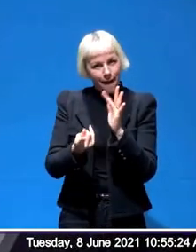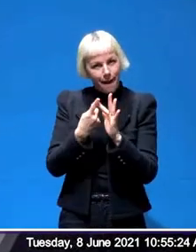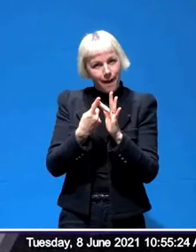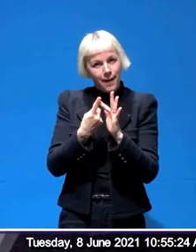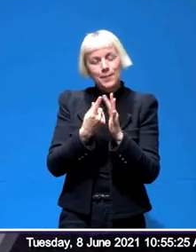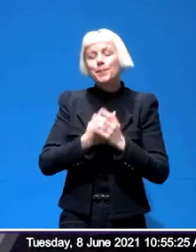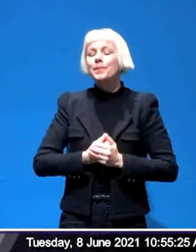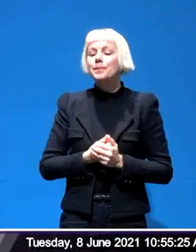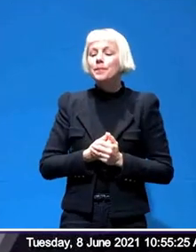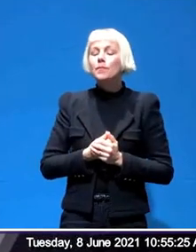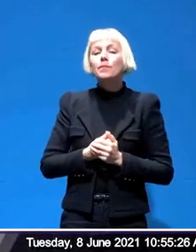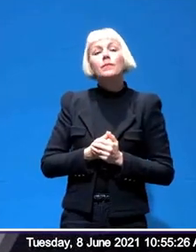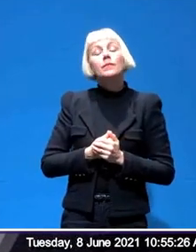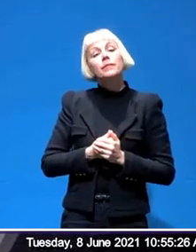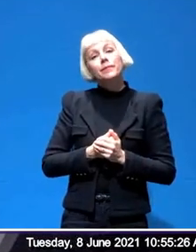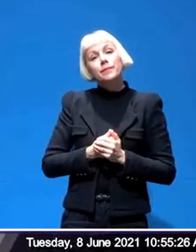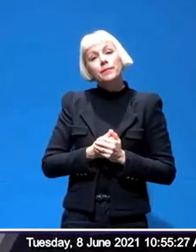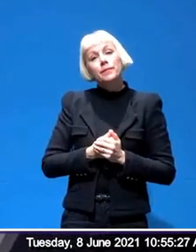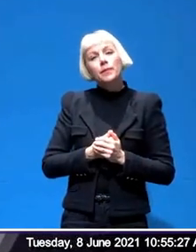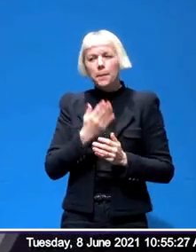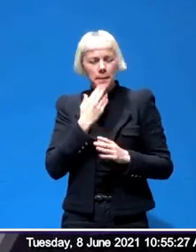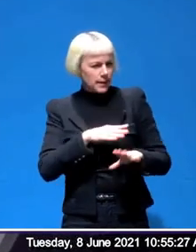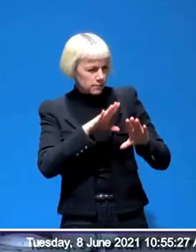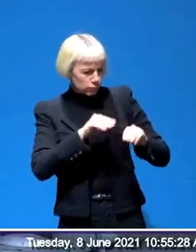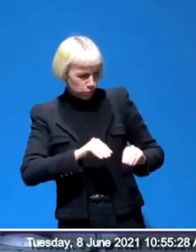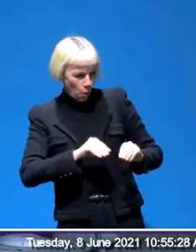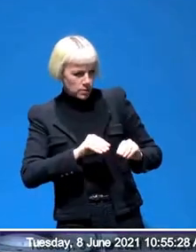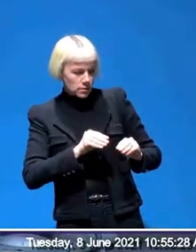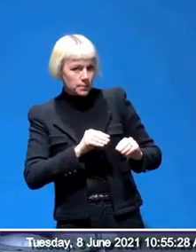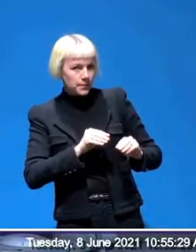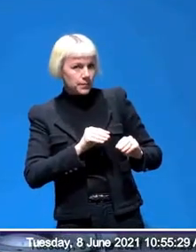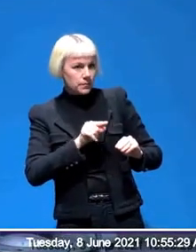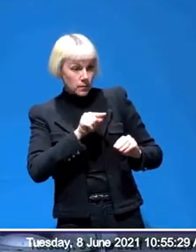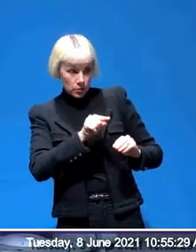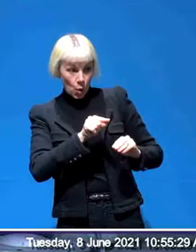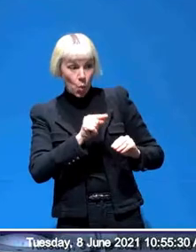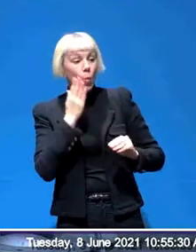after I emailed the Windamere Park staff member --- That's the provider of Daniel's day option?